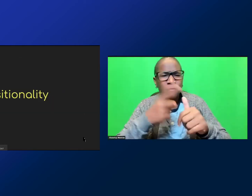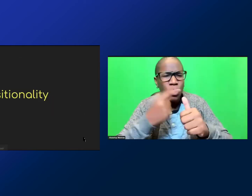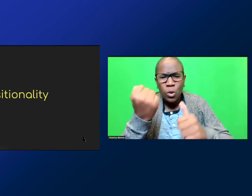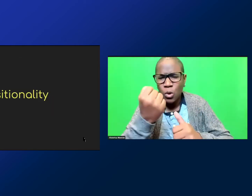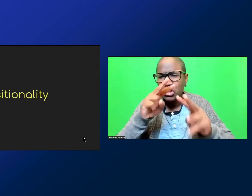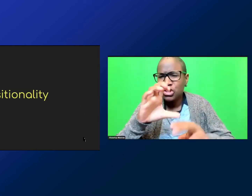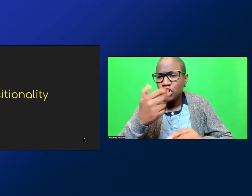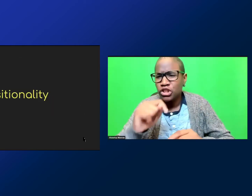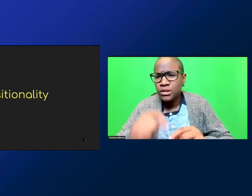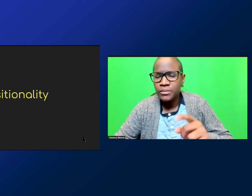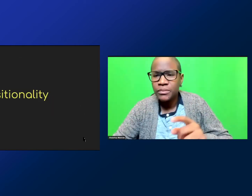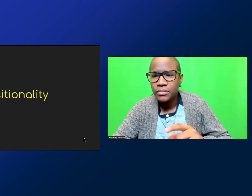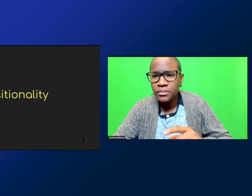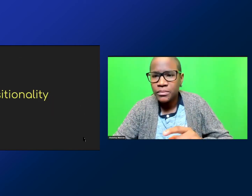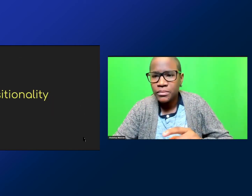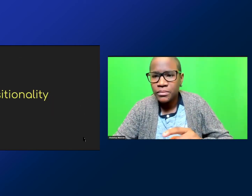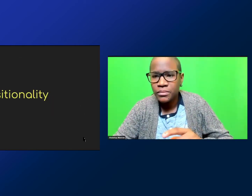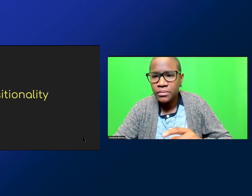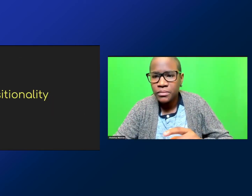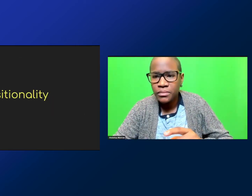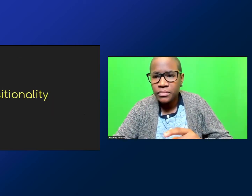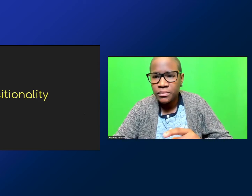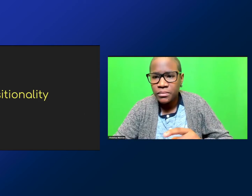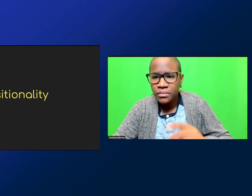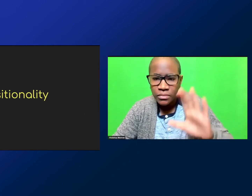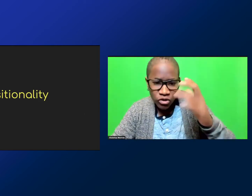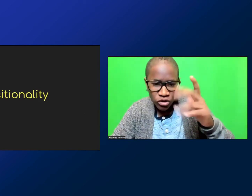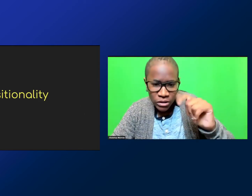now the objective of today's workshop is to examine the different ways that anti-bias comes